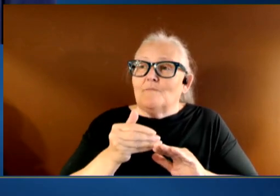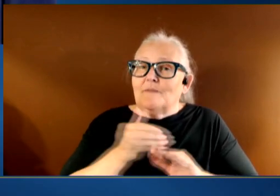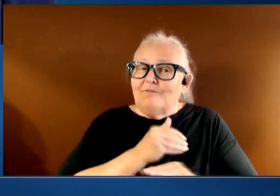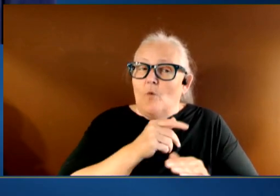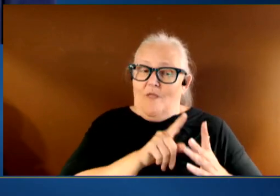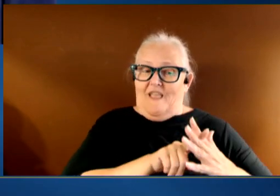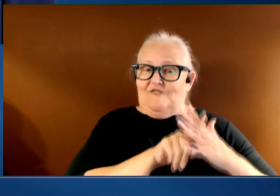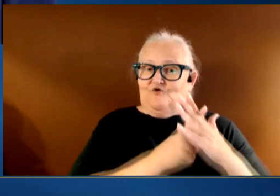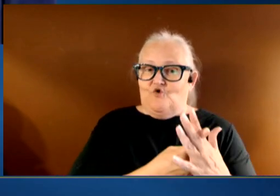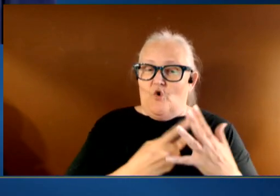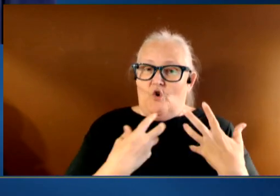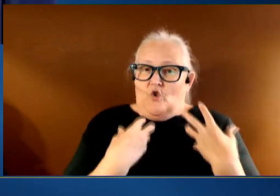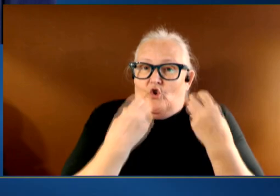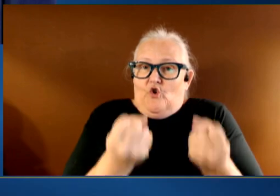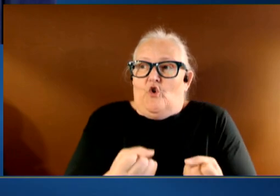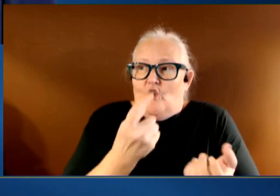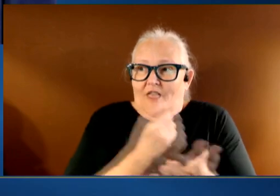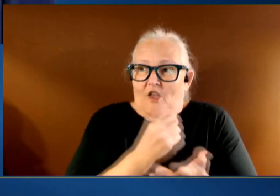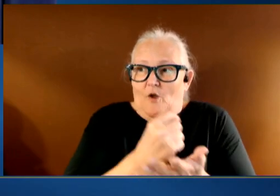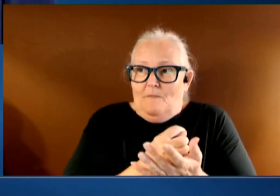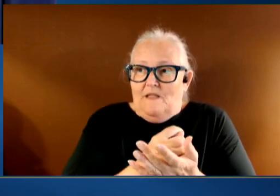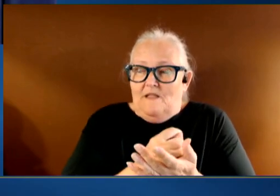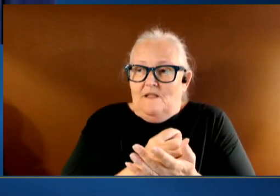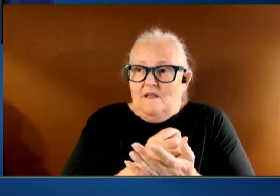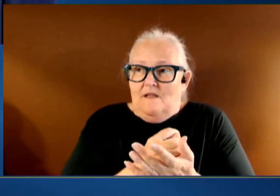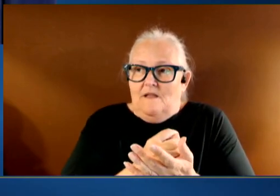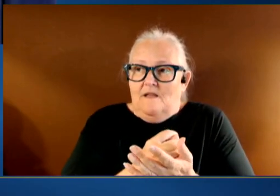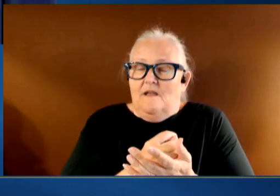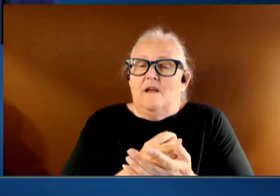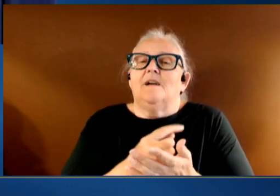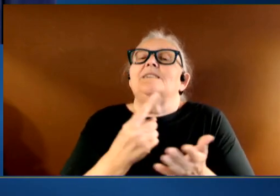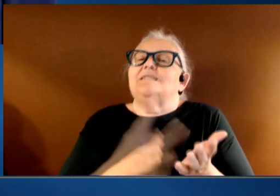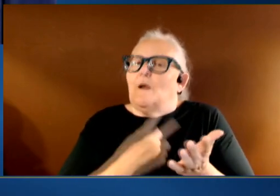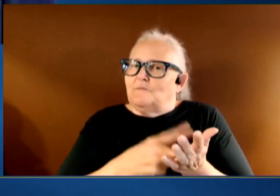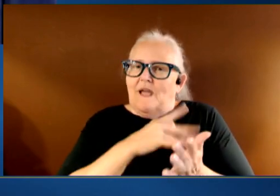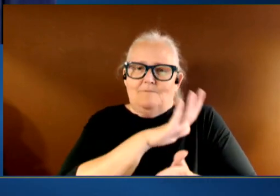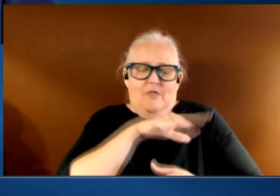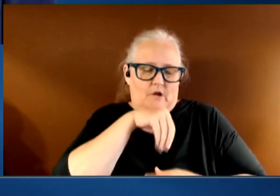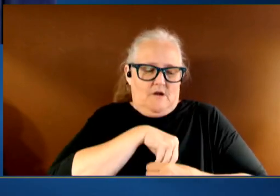there is also organ damage that happens prior to that. So we also have to educate